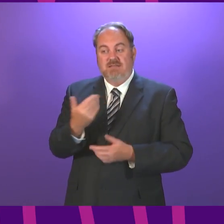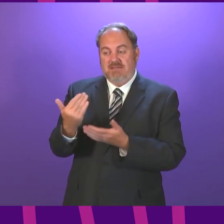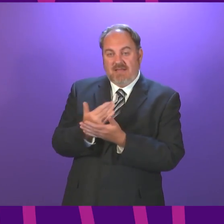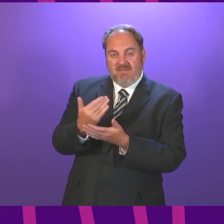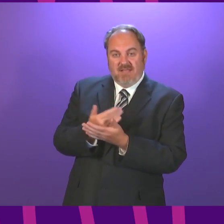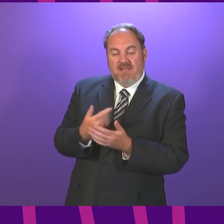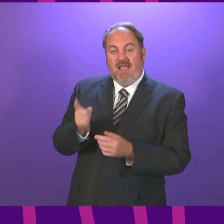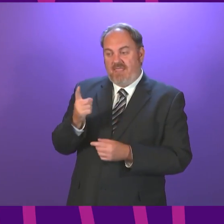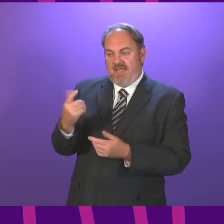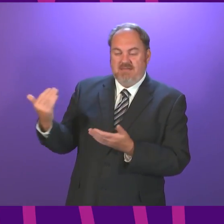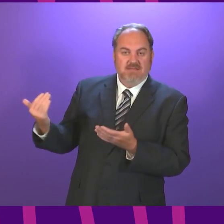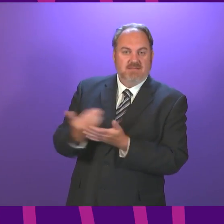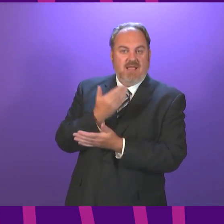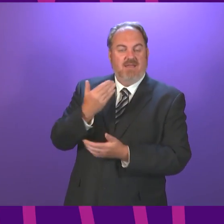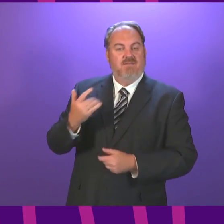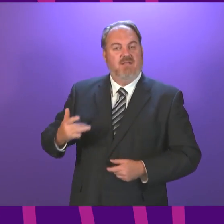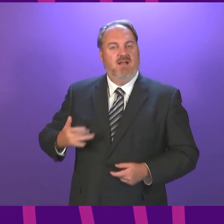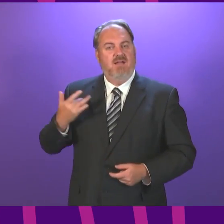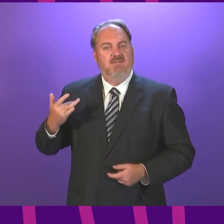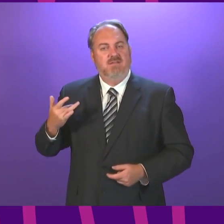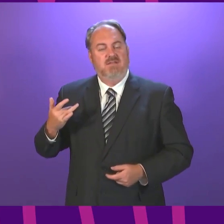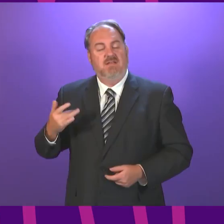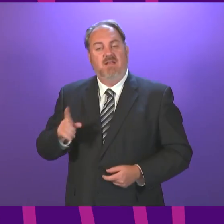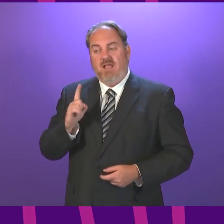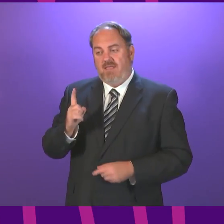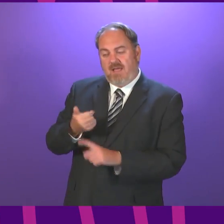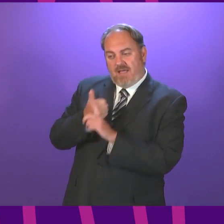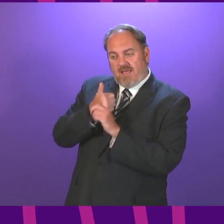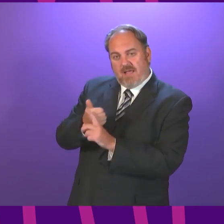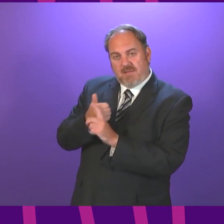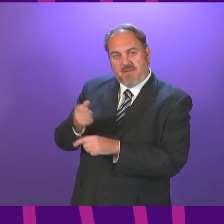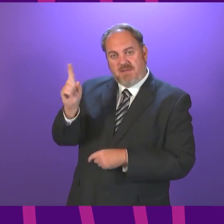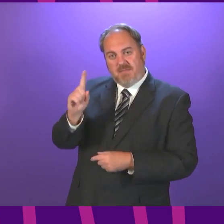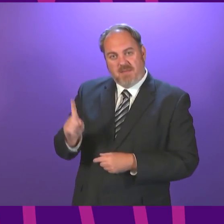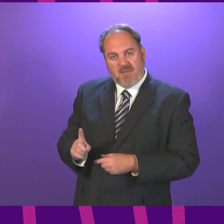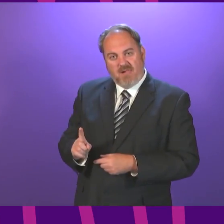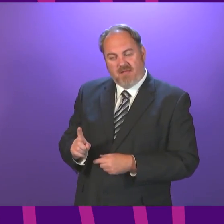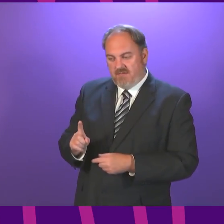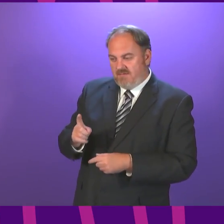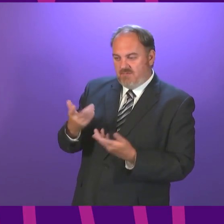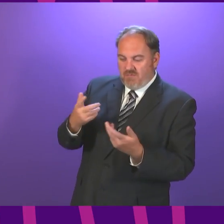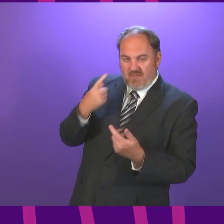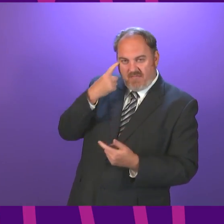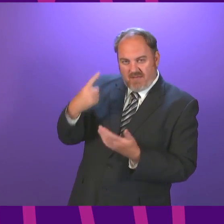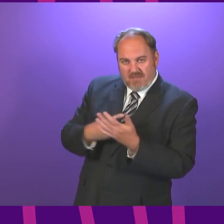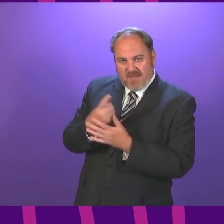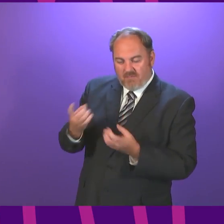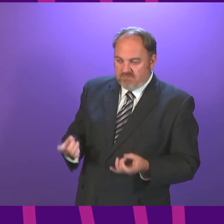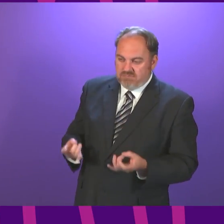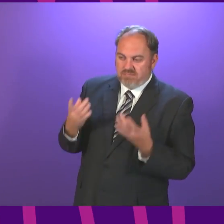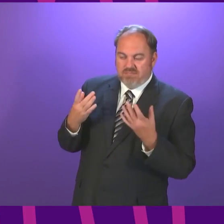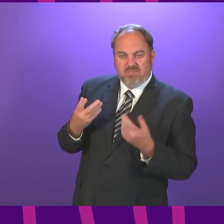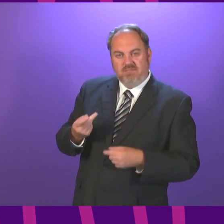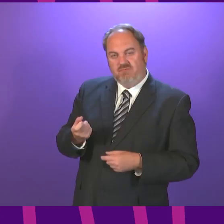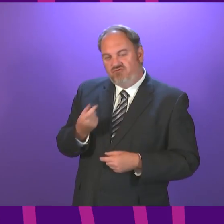save lives and help people with their onward journey into recovery. They provide an opportunity